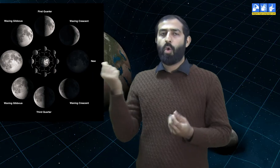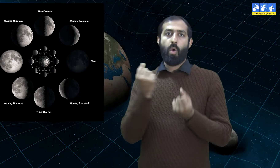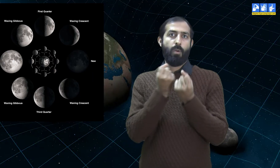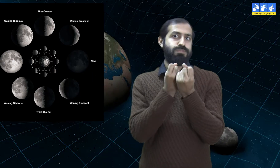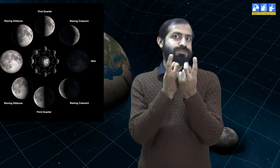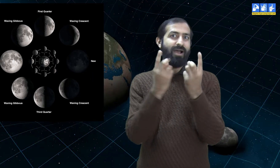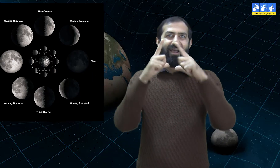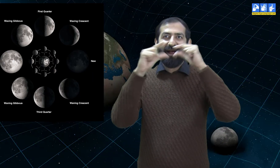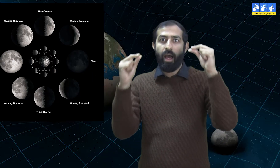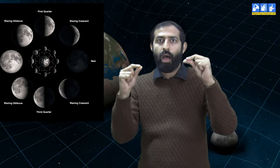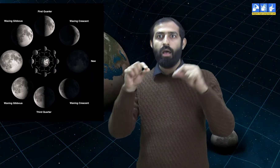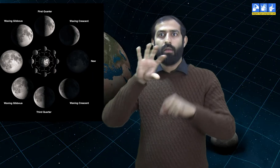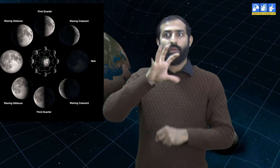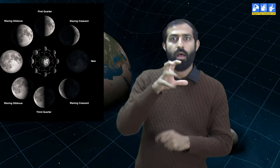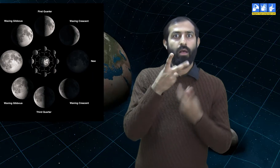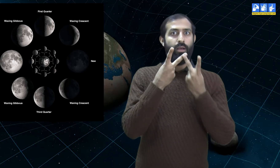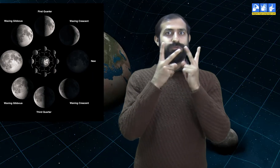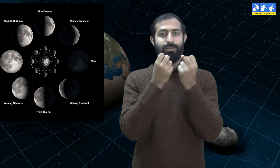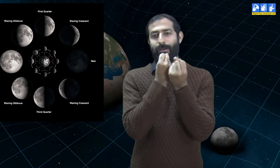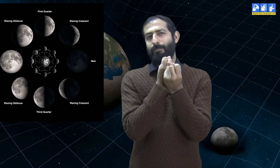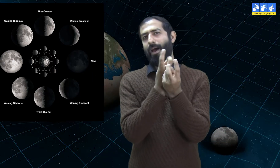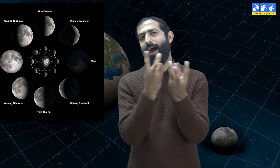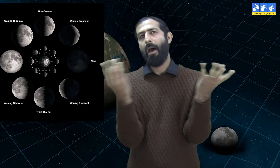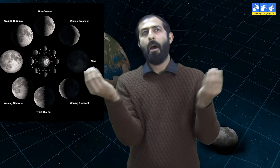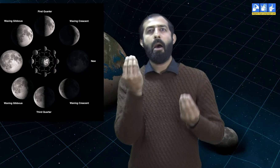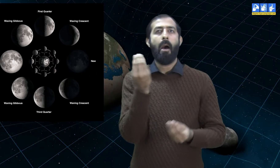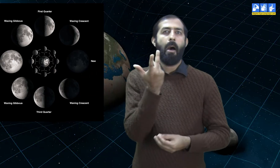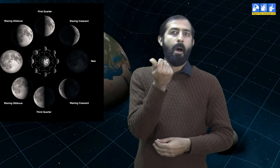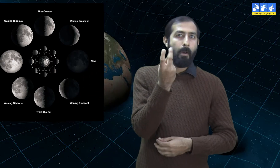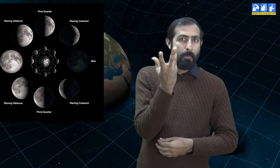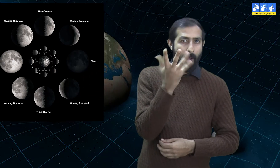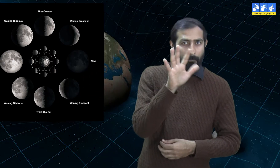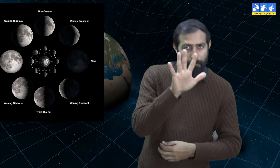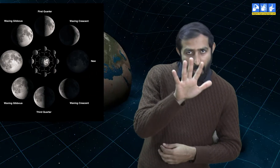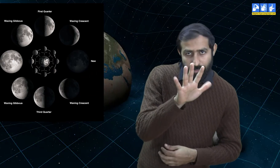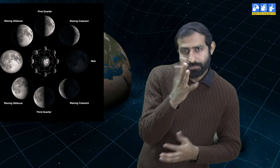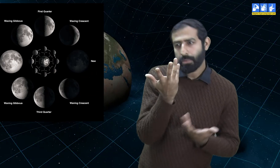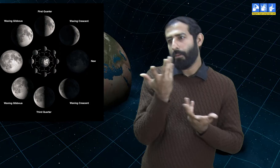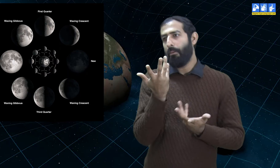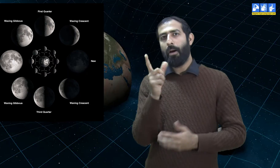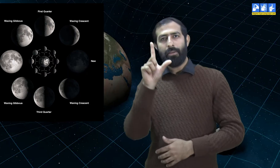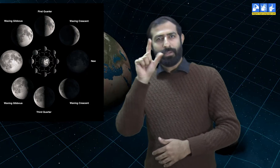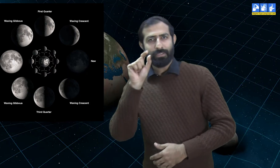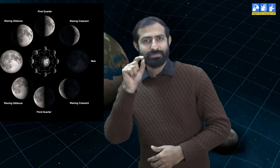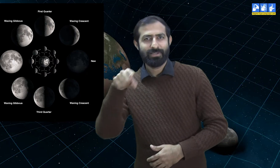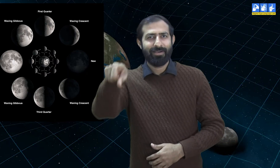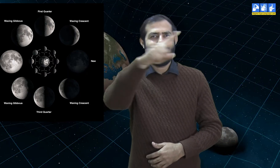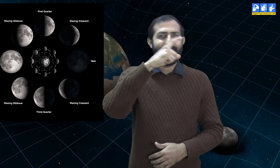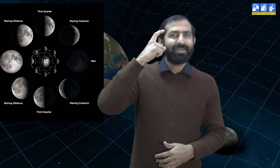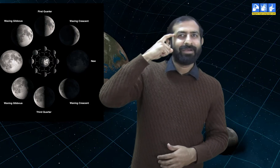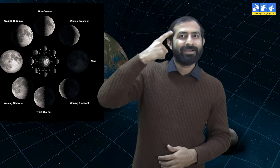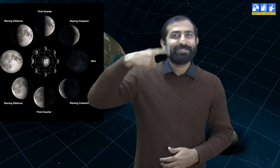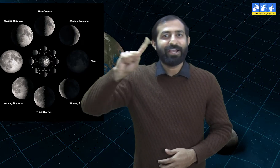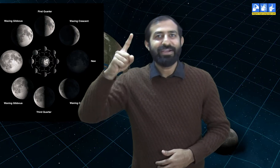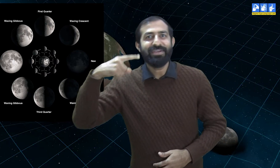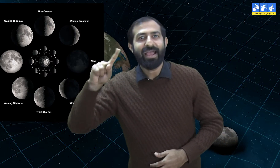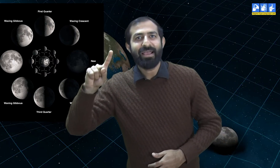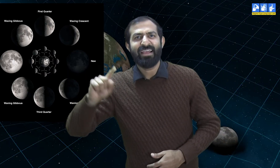Does that mean it's a different Moon everytime.